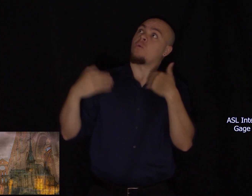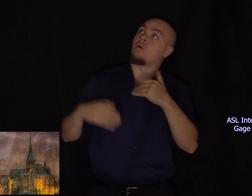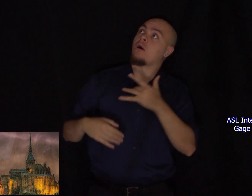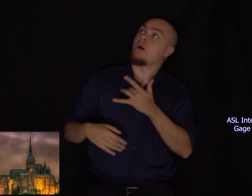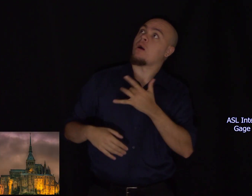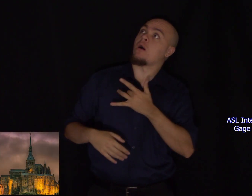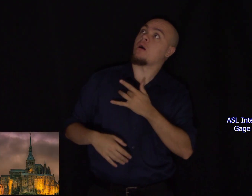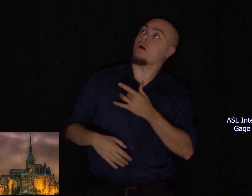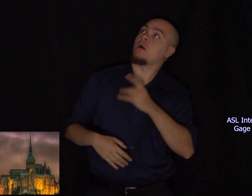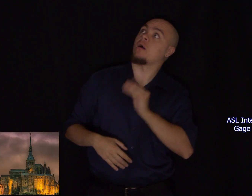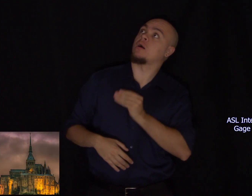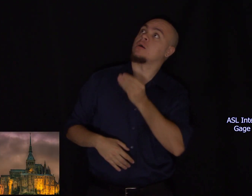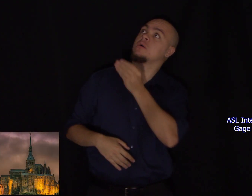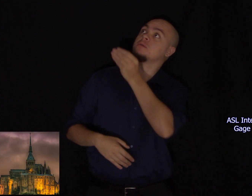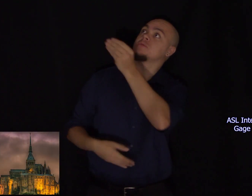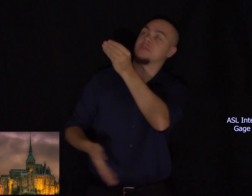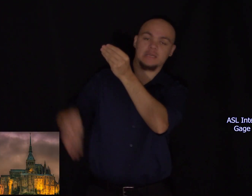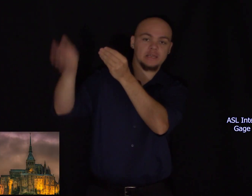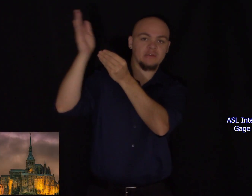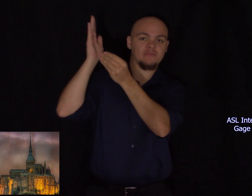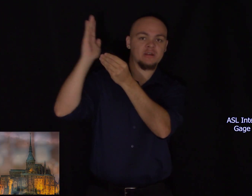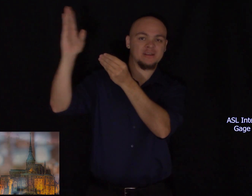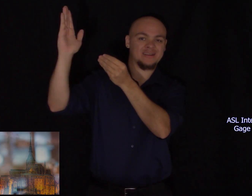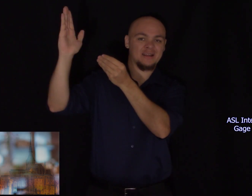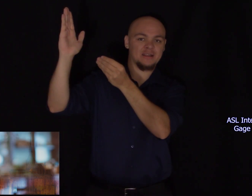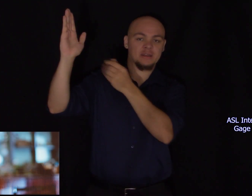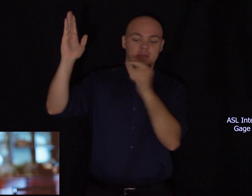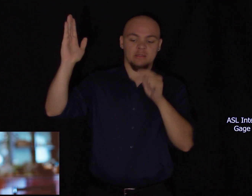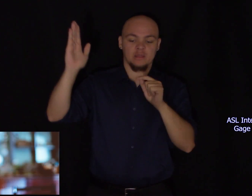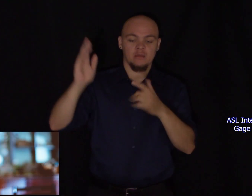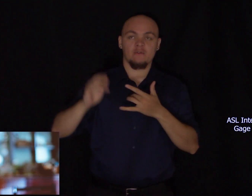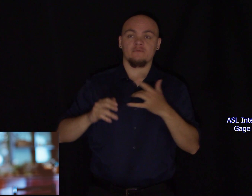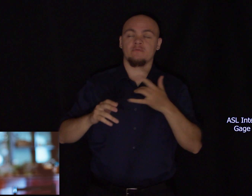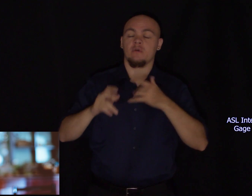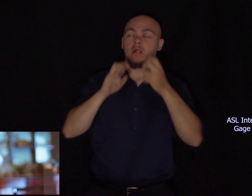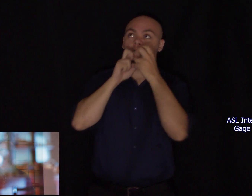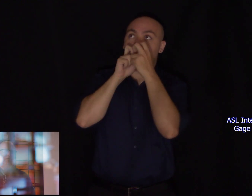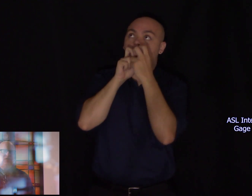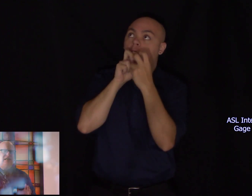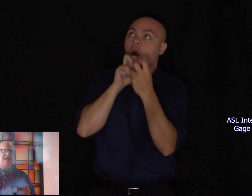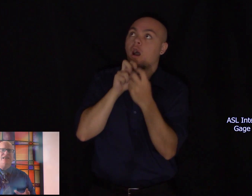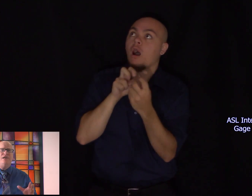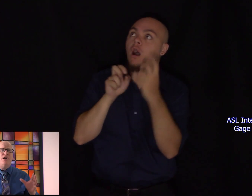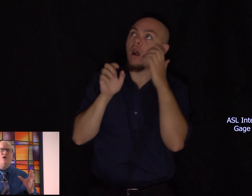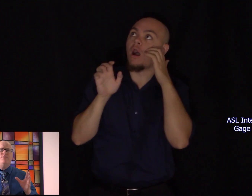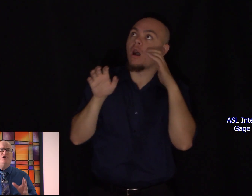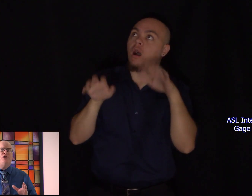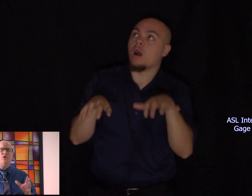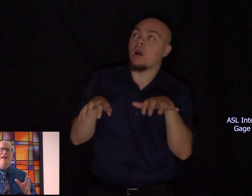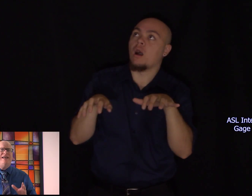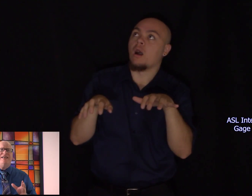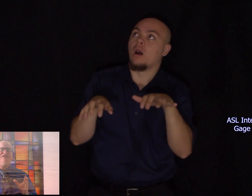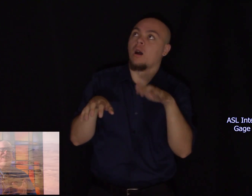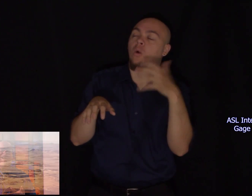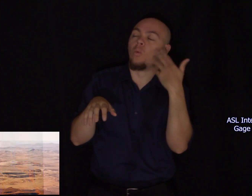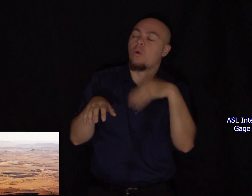eyes and to lift your heart towards heaven towards God they were literally to put you in a state of